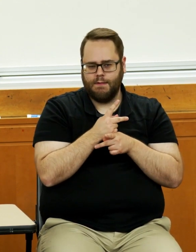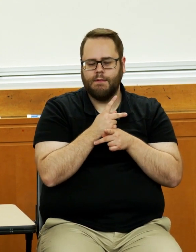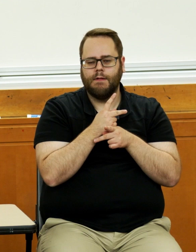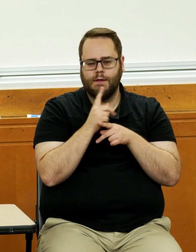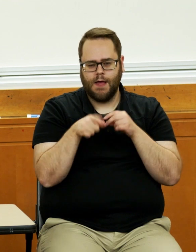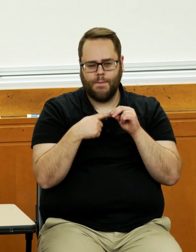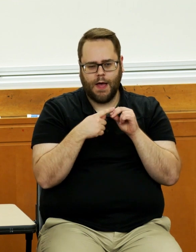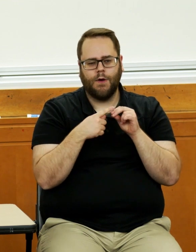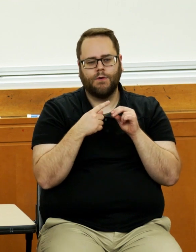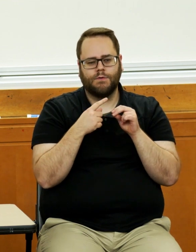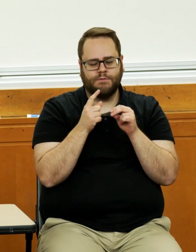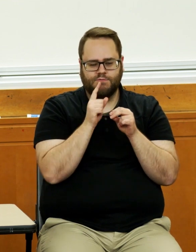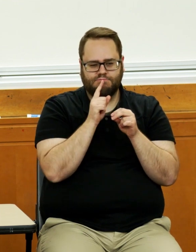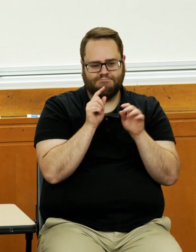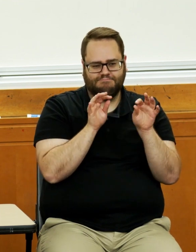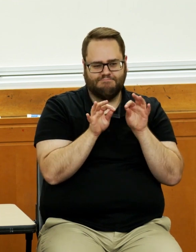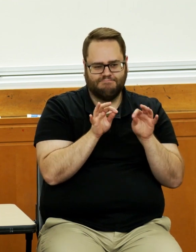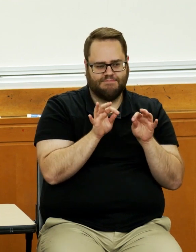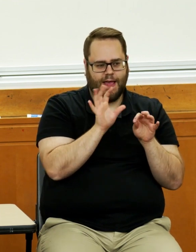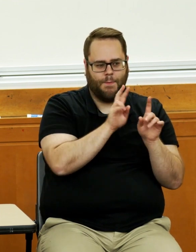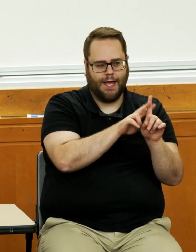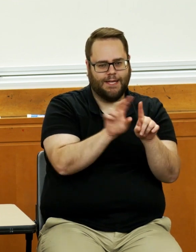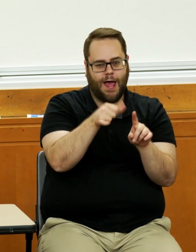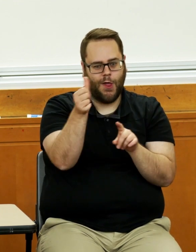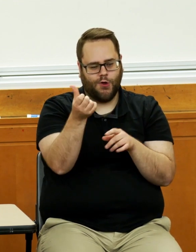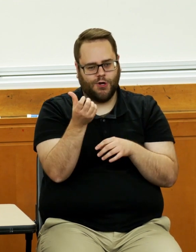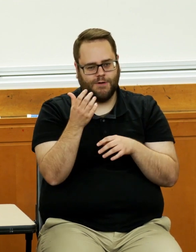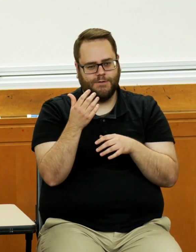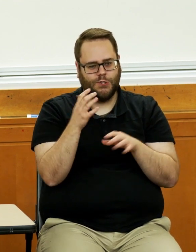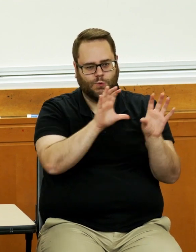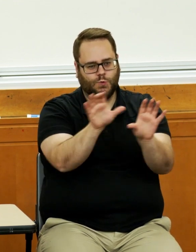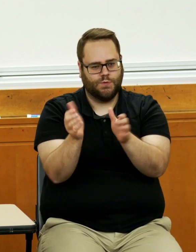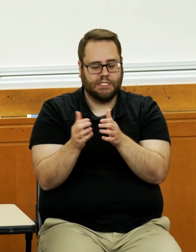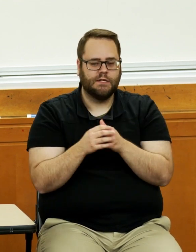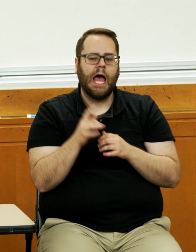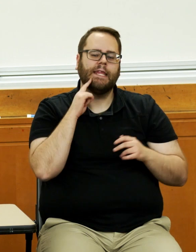specifically parsing it out to other movements. So, like, I think it's also a human sort of